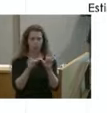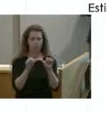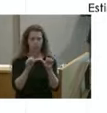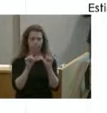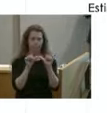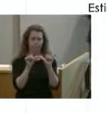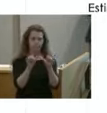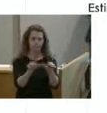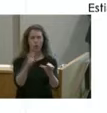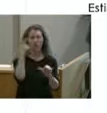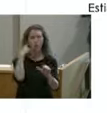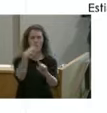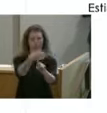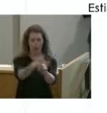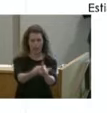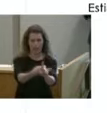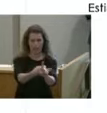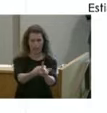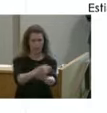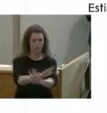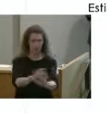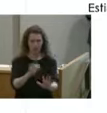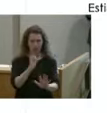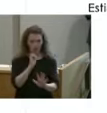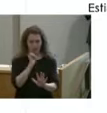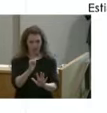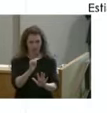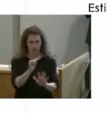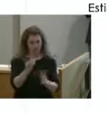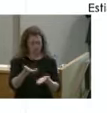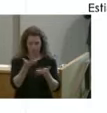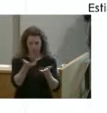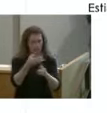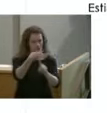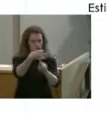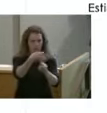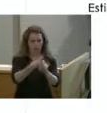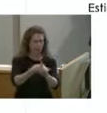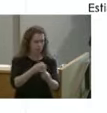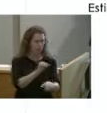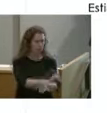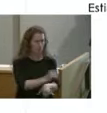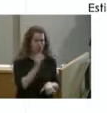I'm not suggesting that that's going to happen. This is just for the sake